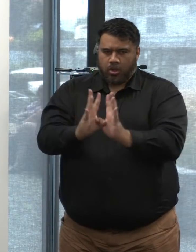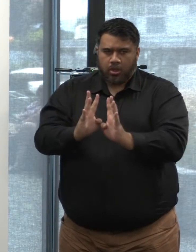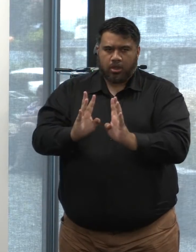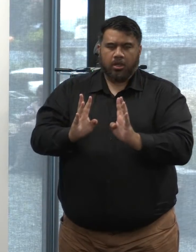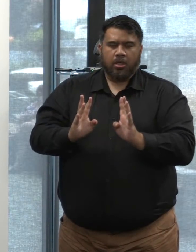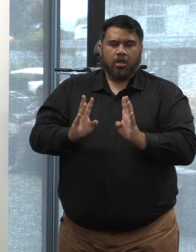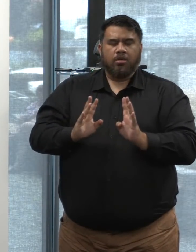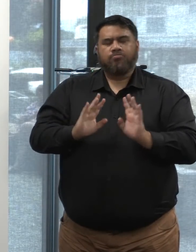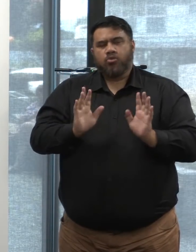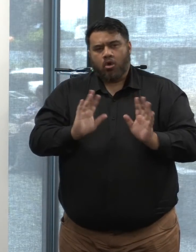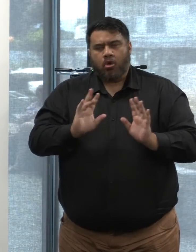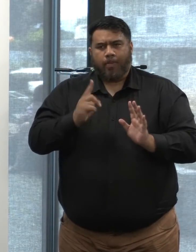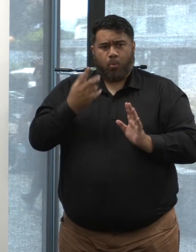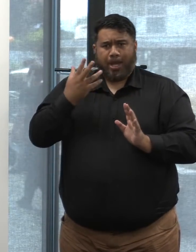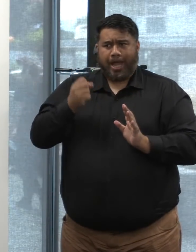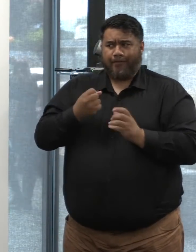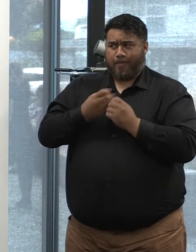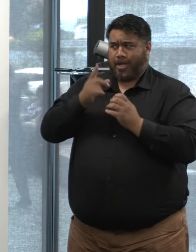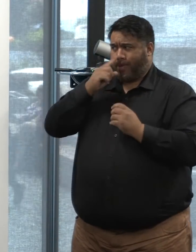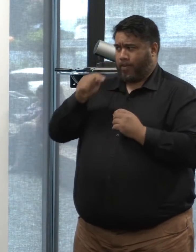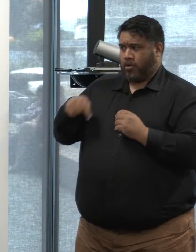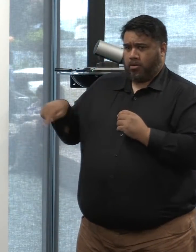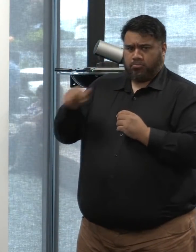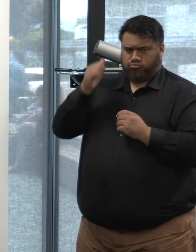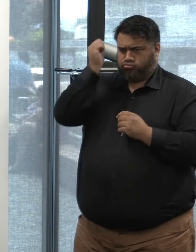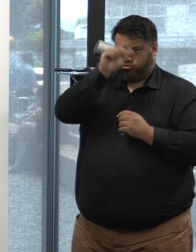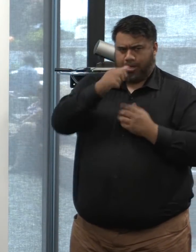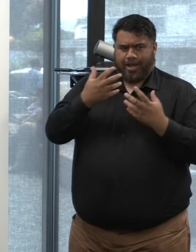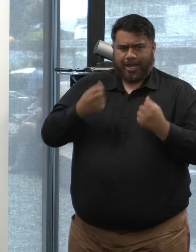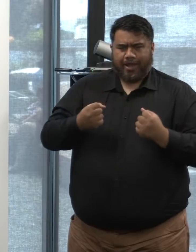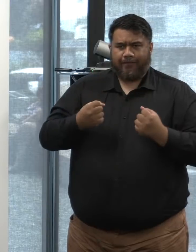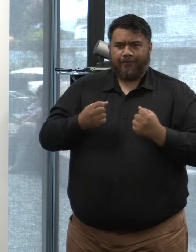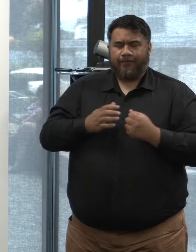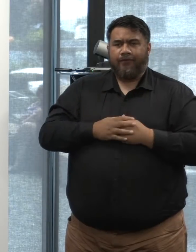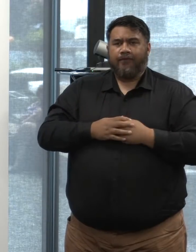We have not necessarily established a task force, but